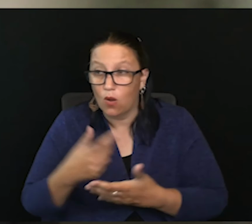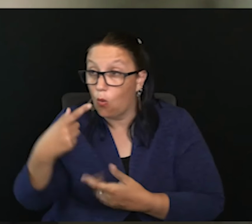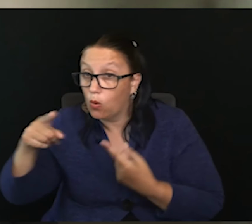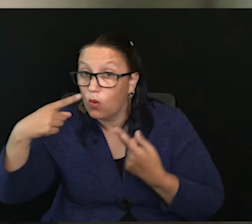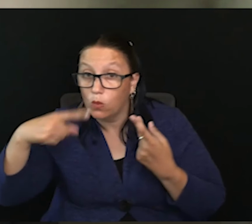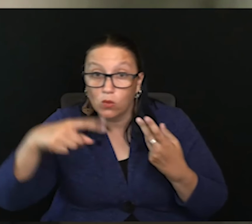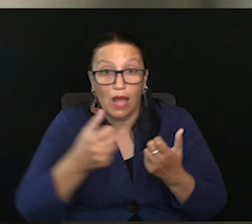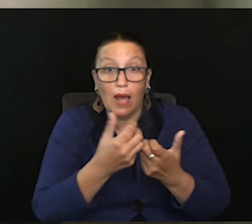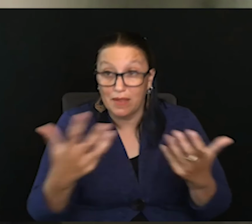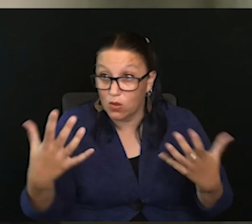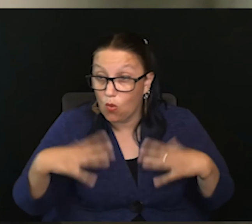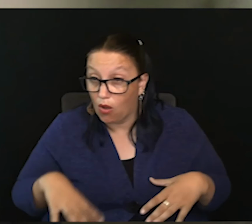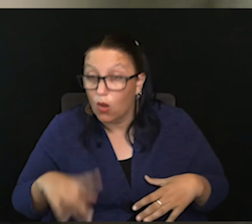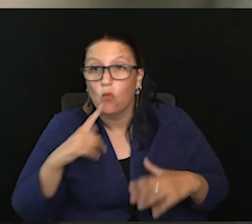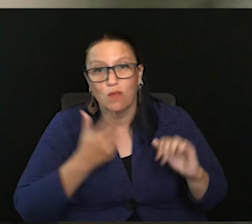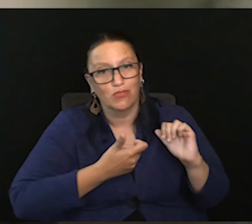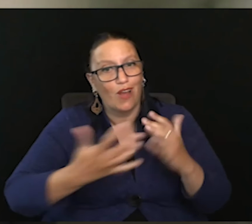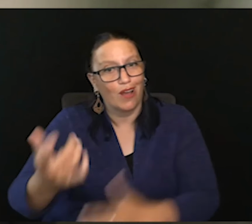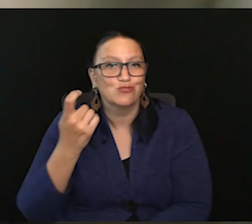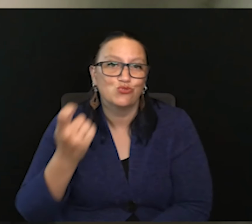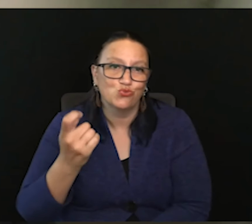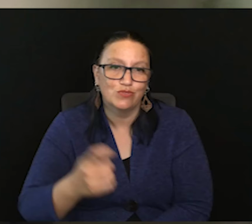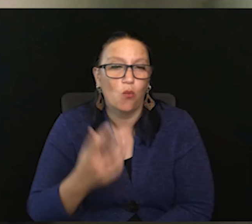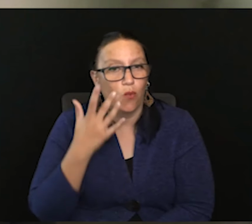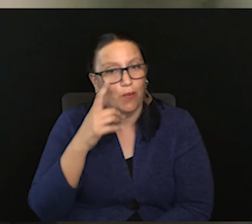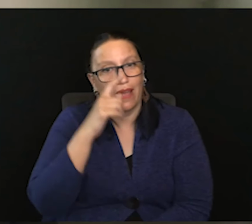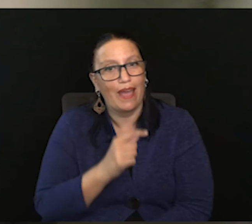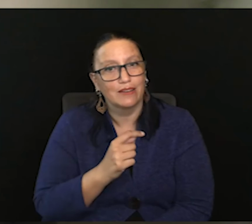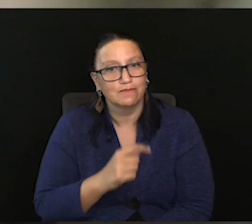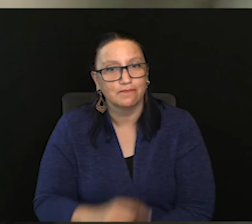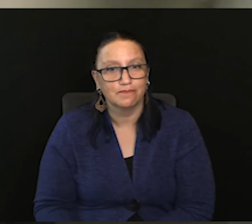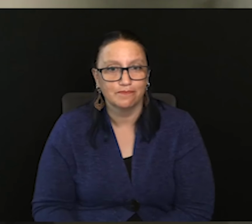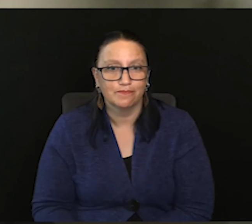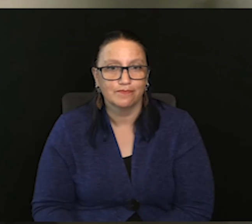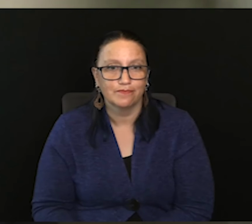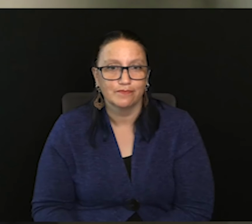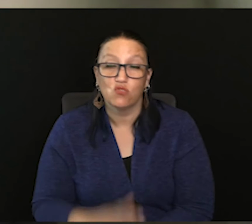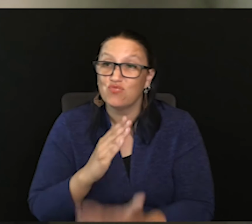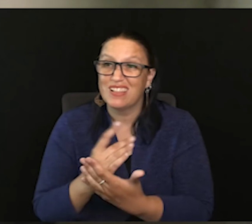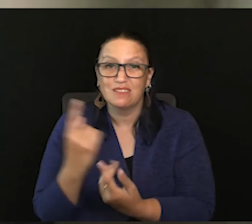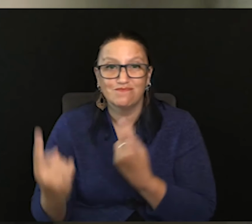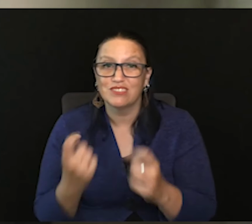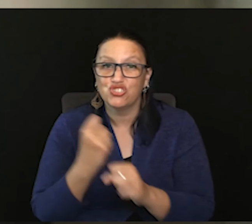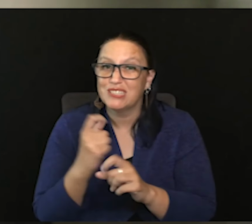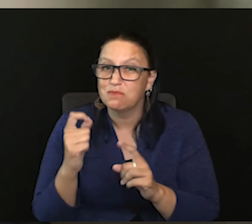it will be available in as many of those as possible. It will be a matter for the individual suppliers or practices,